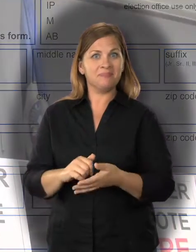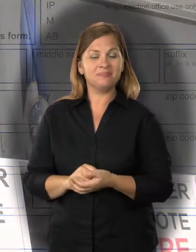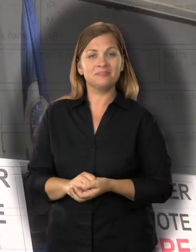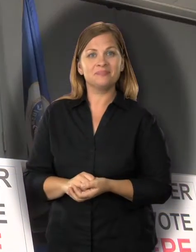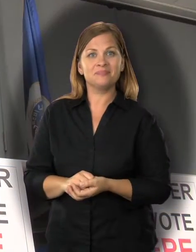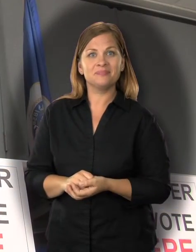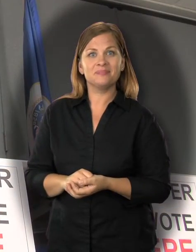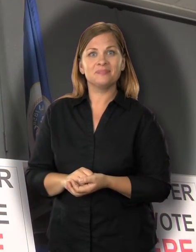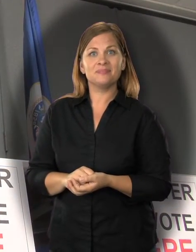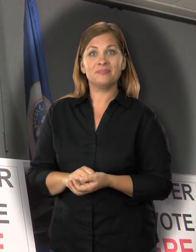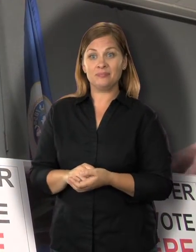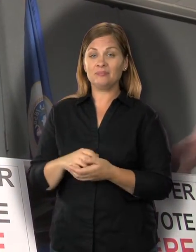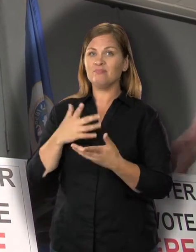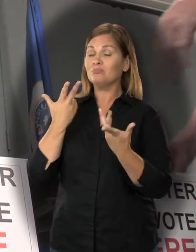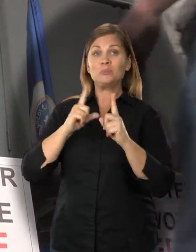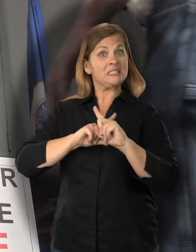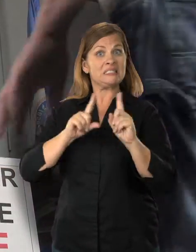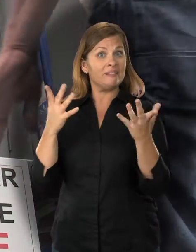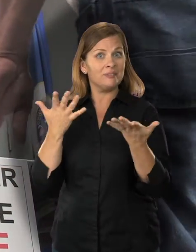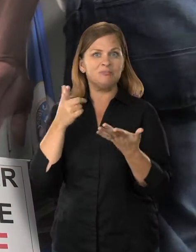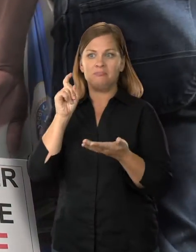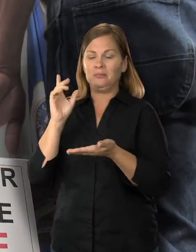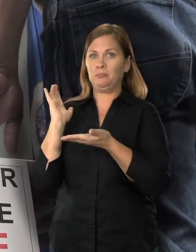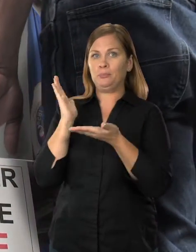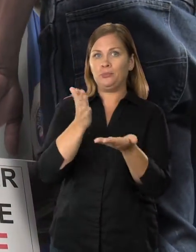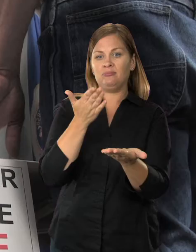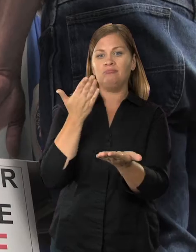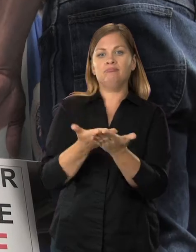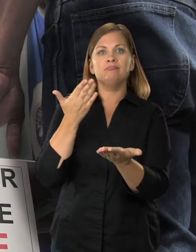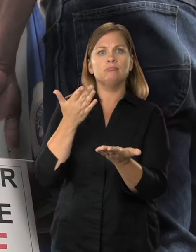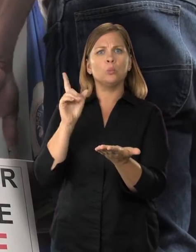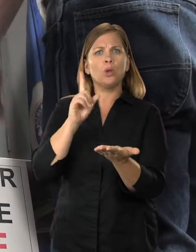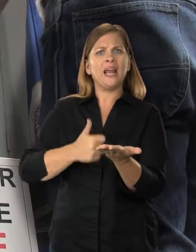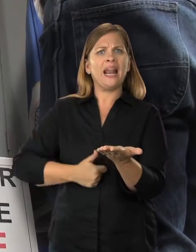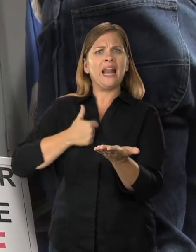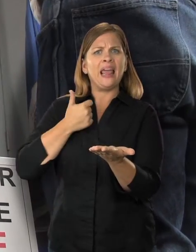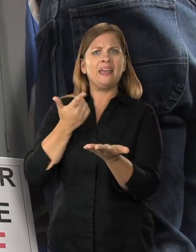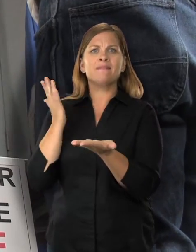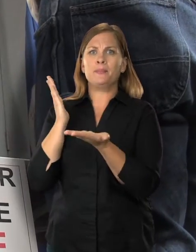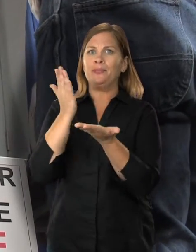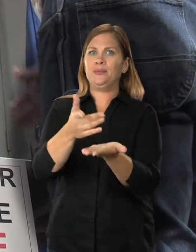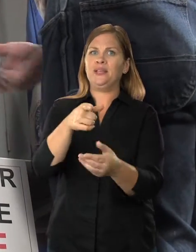If you are not yet registered to vote or need to update your registration, you can do it when you go to vote.